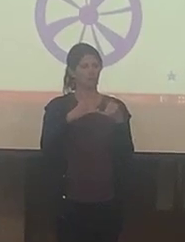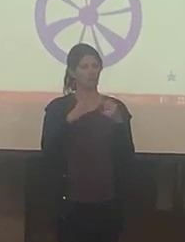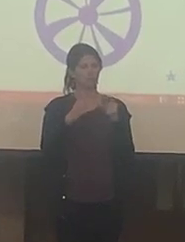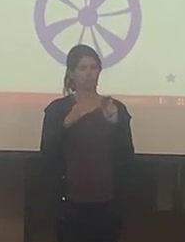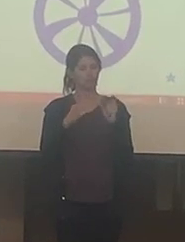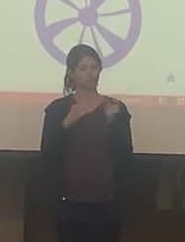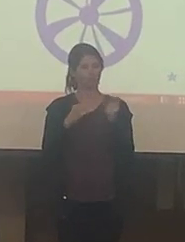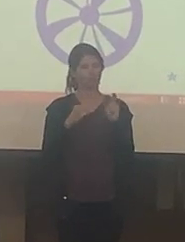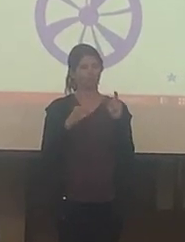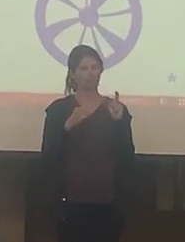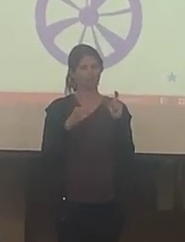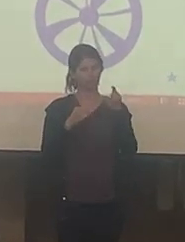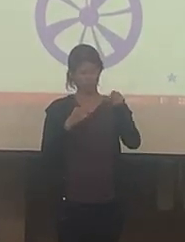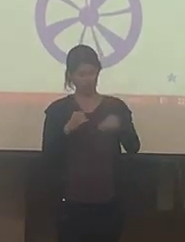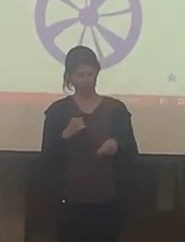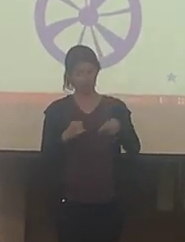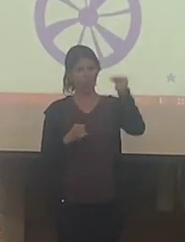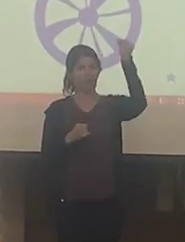and hold that up high let me find it